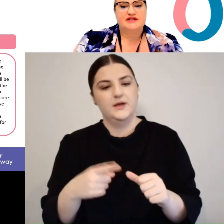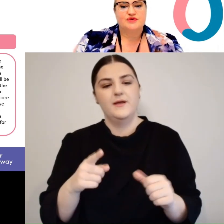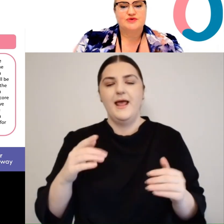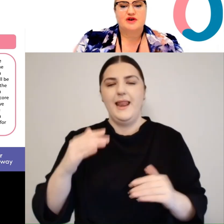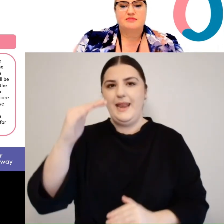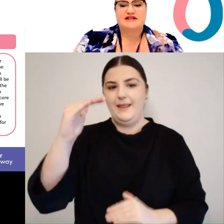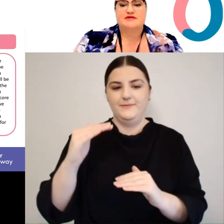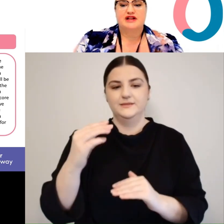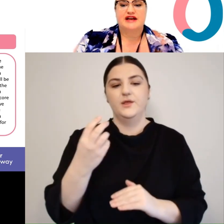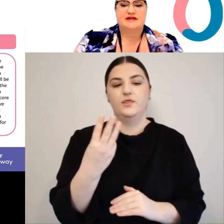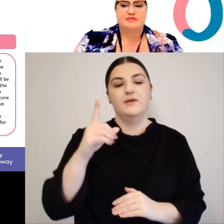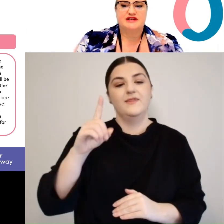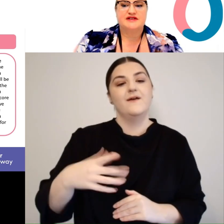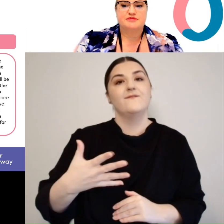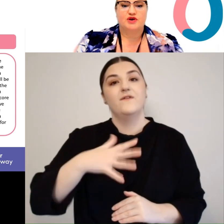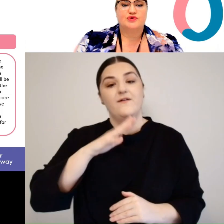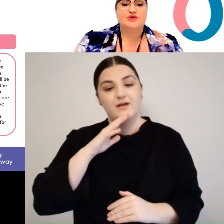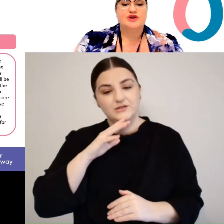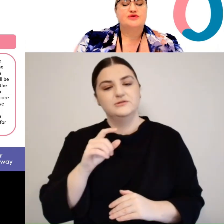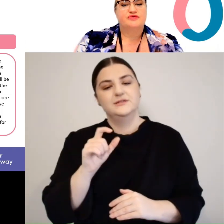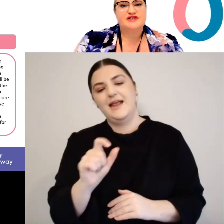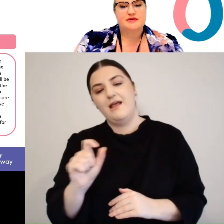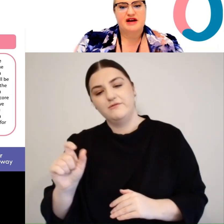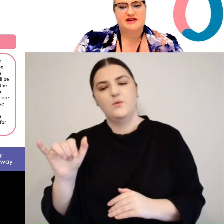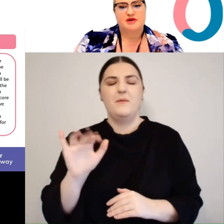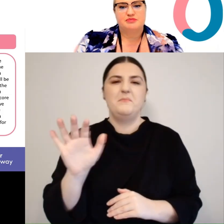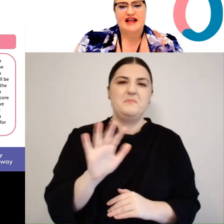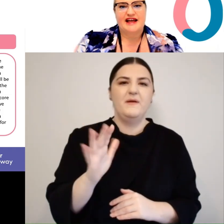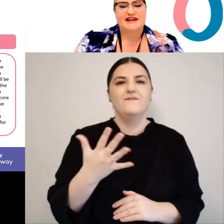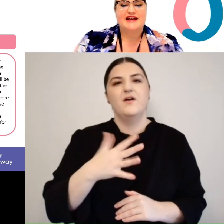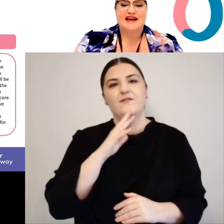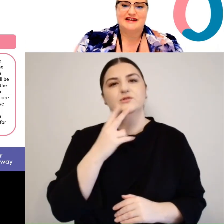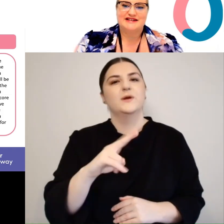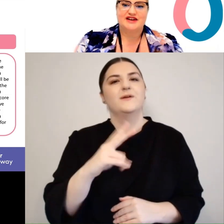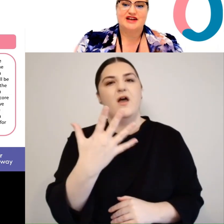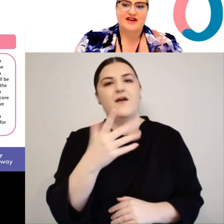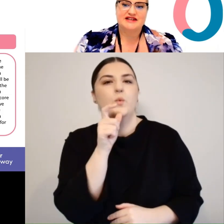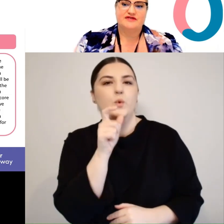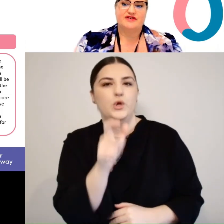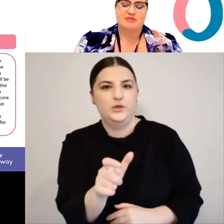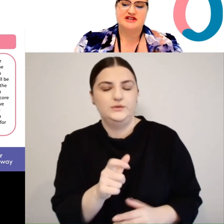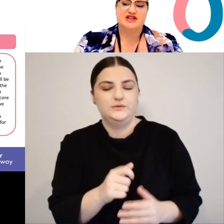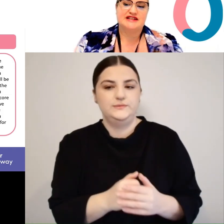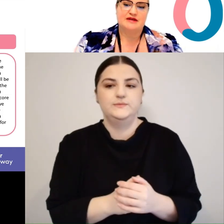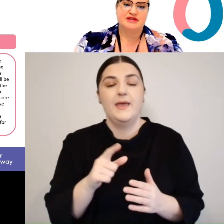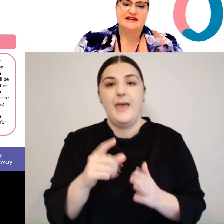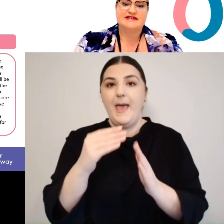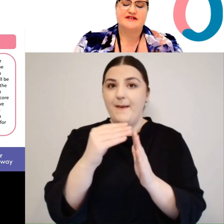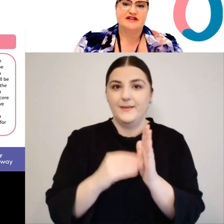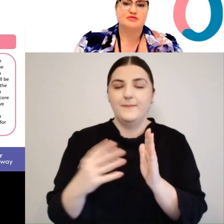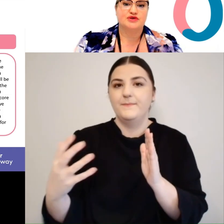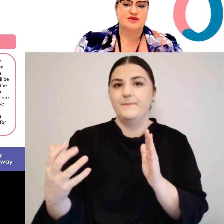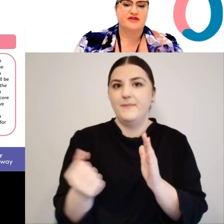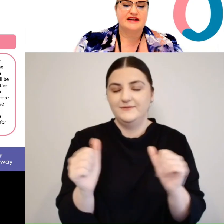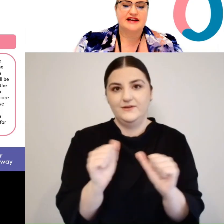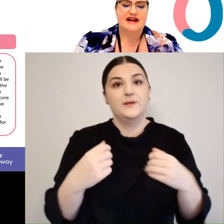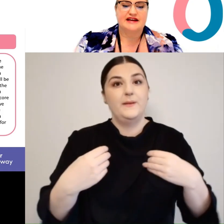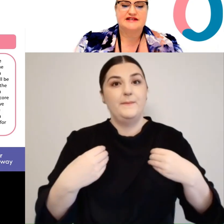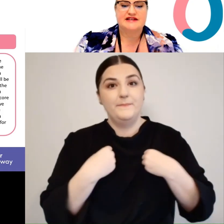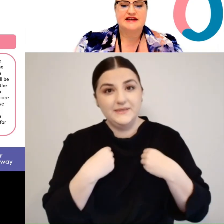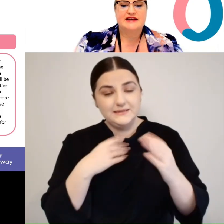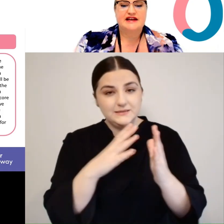Applicants also must complete the business model, risk management plan and indicative activity budget templates available on GrantConnect.